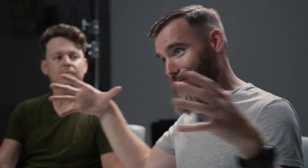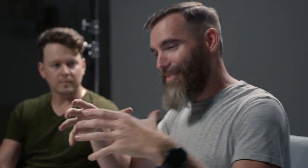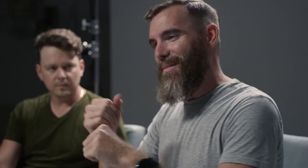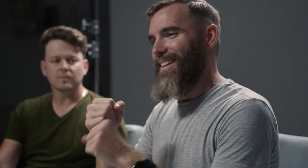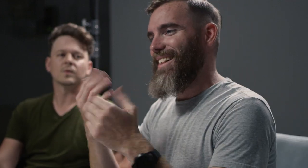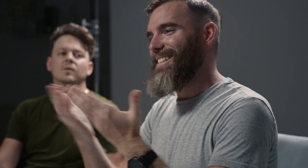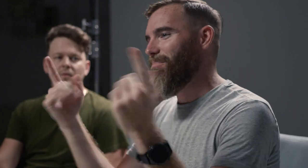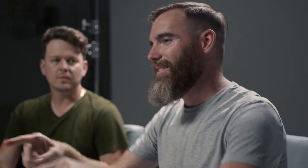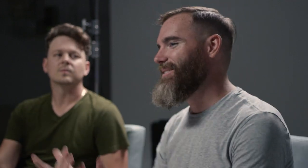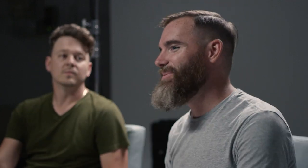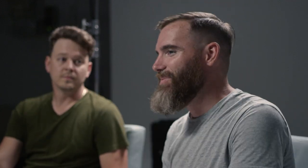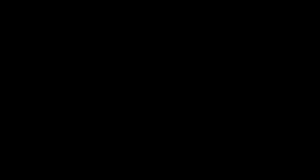I want us all to make things happen.